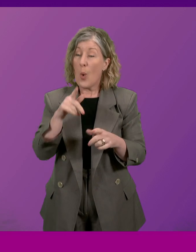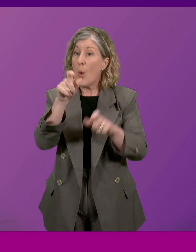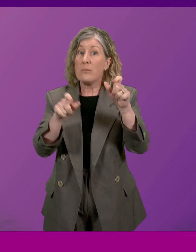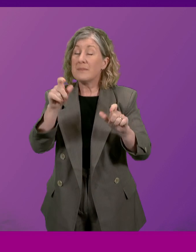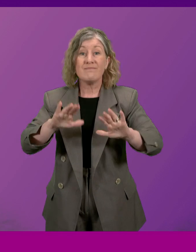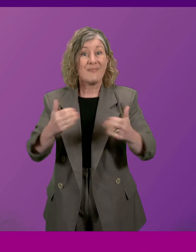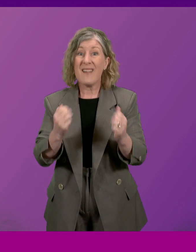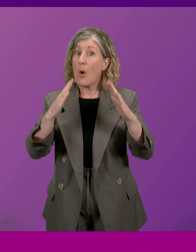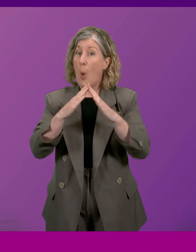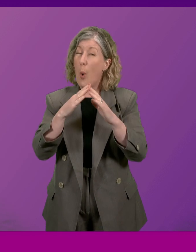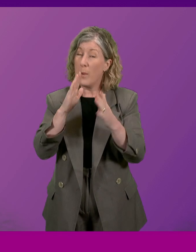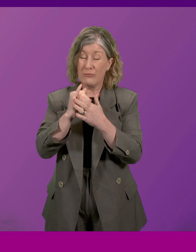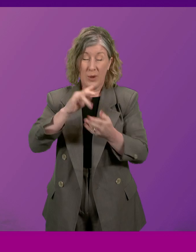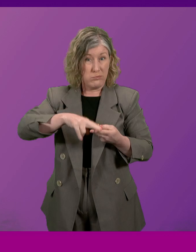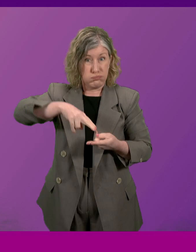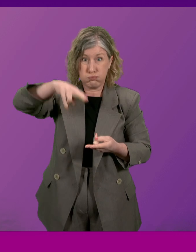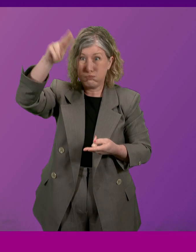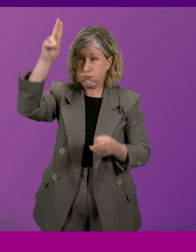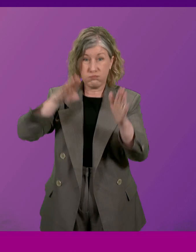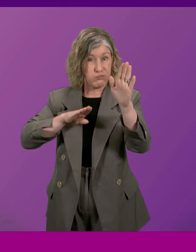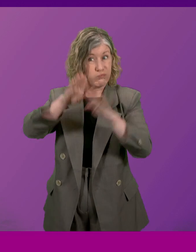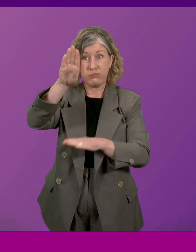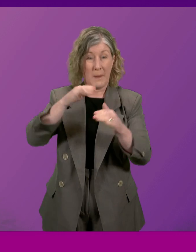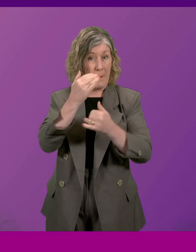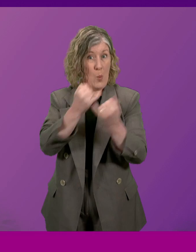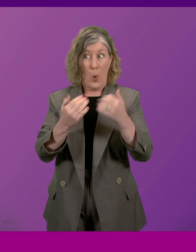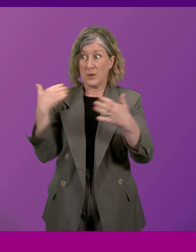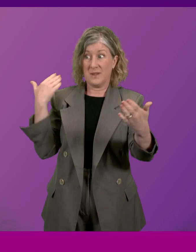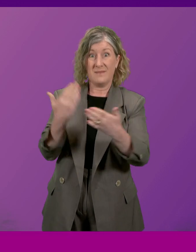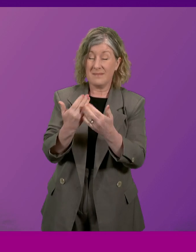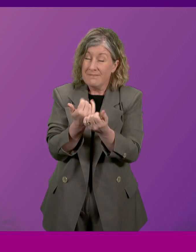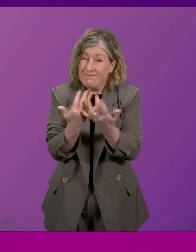10,000 children are living in temporary accommodation, and hundreds will be left